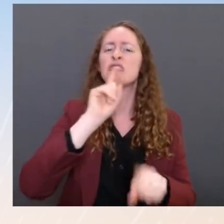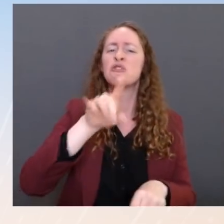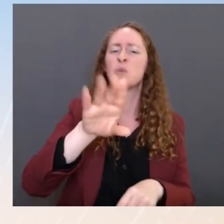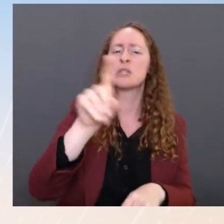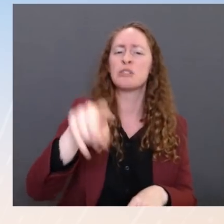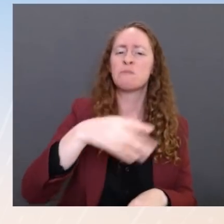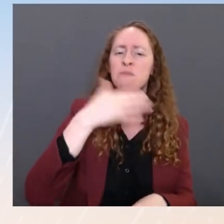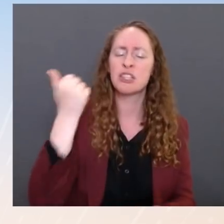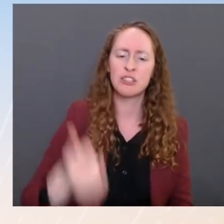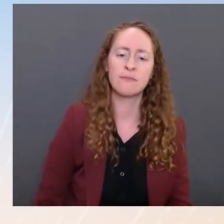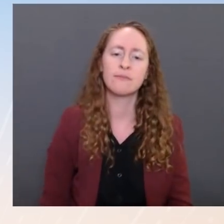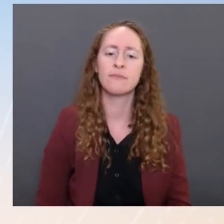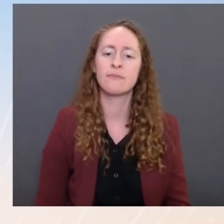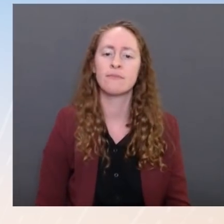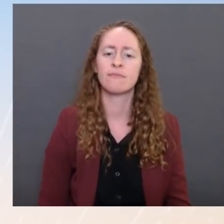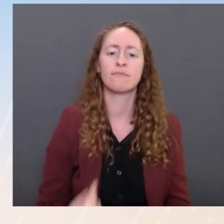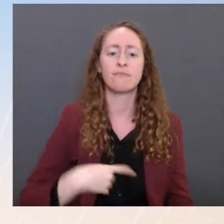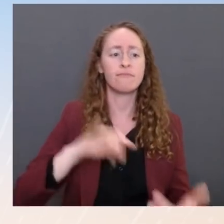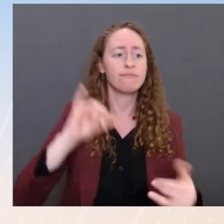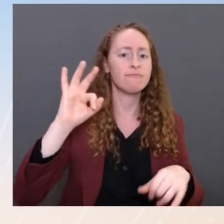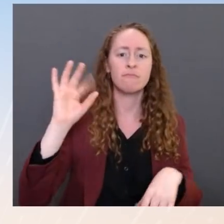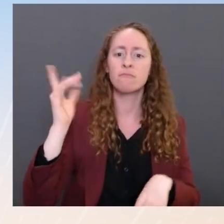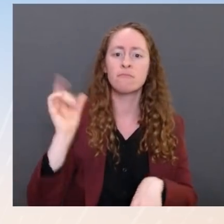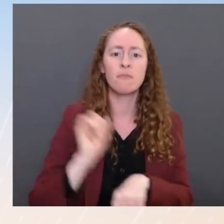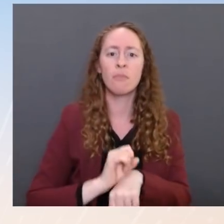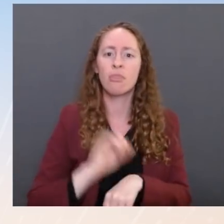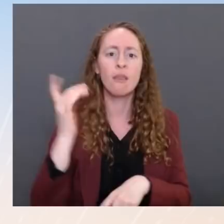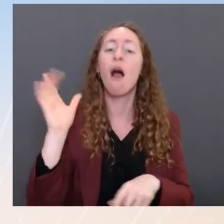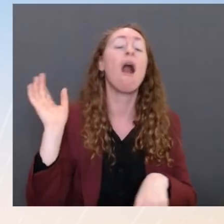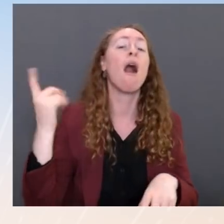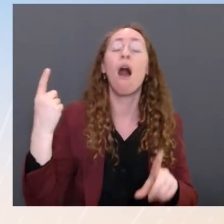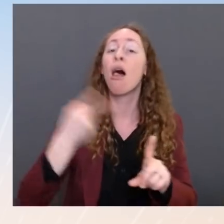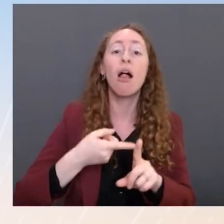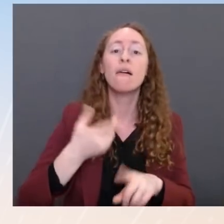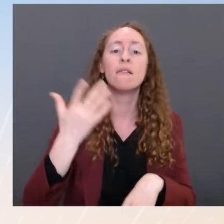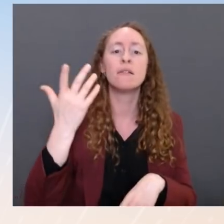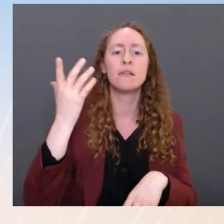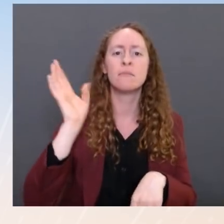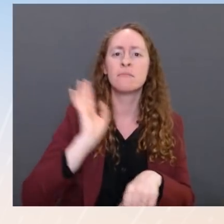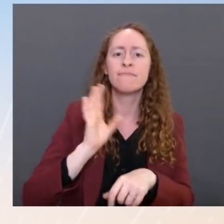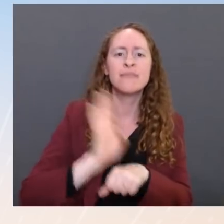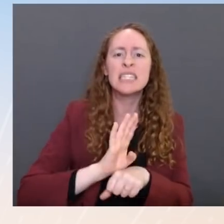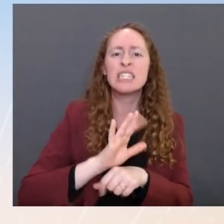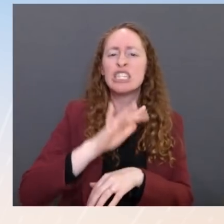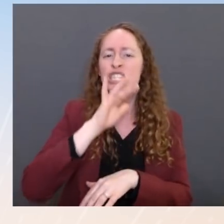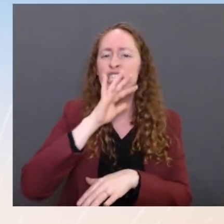in the defense of the collective NATO Alliance. But I will let them to speak -- speak to that.